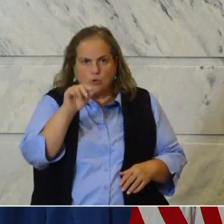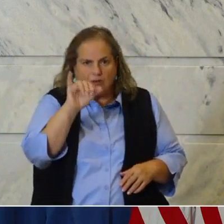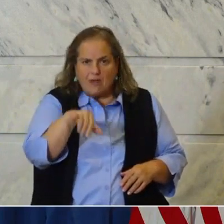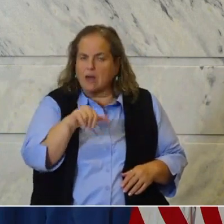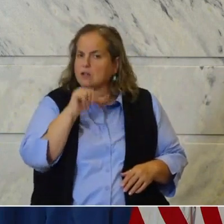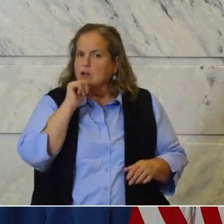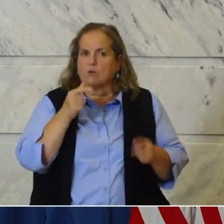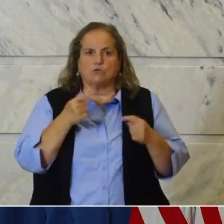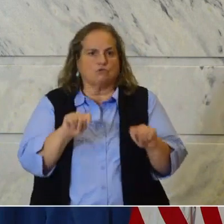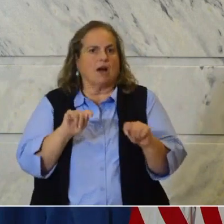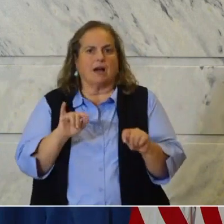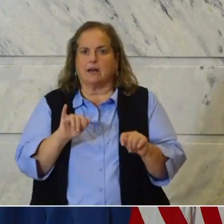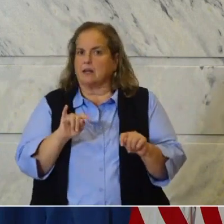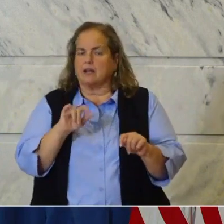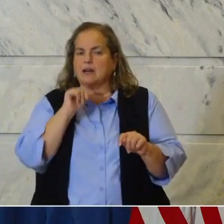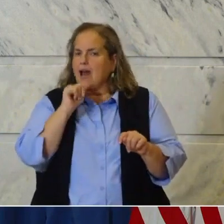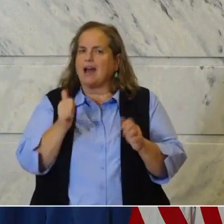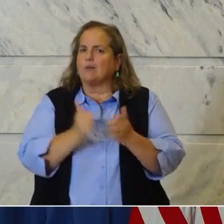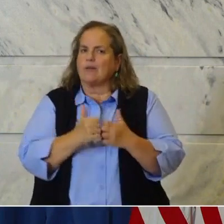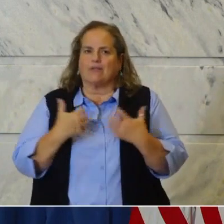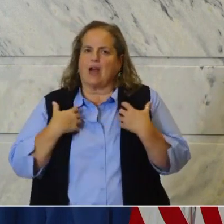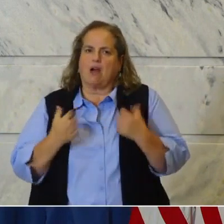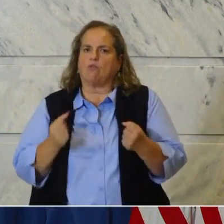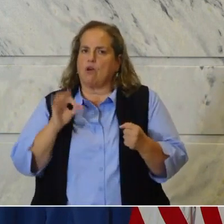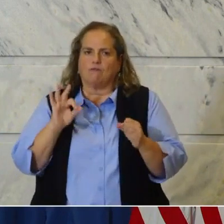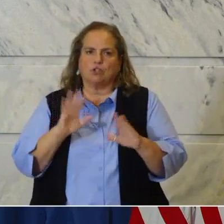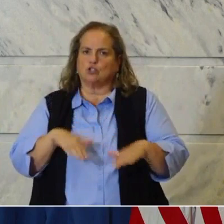with the health of the kids that are on the line.